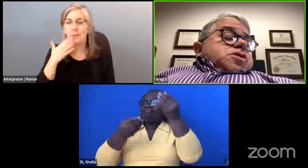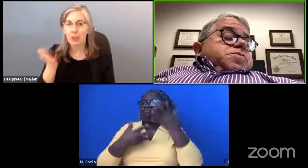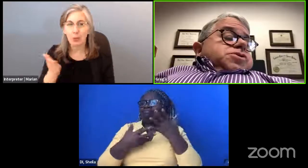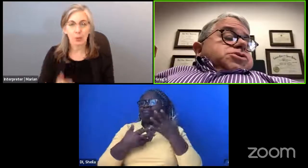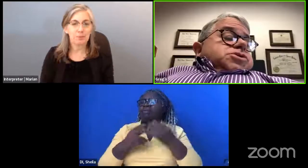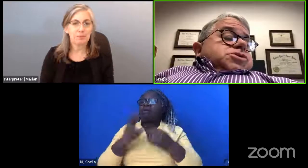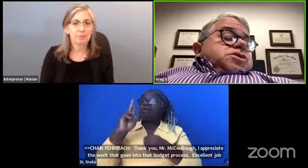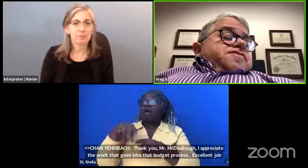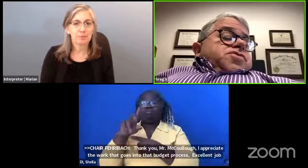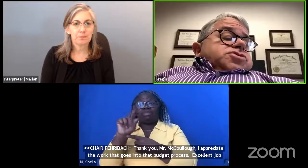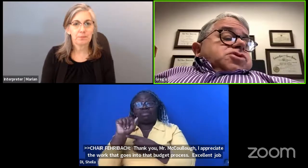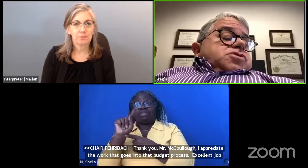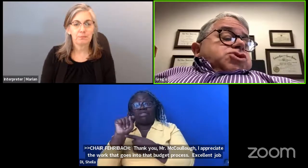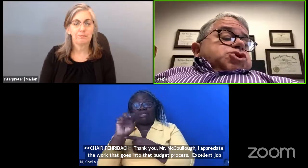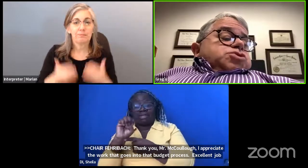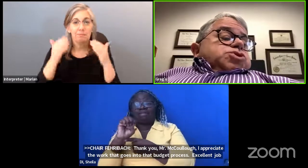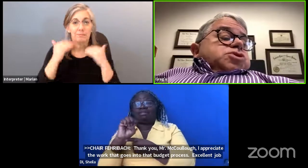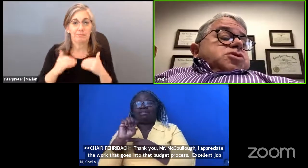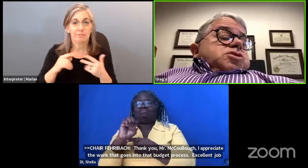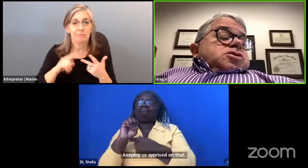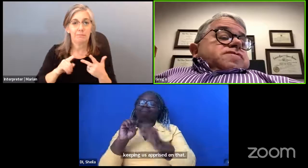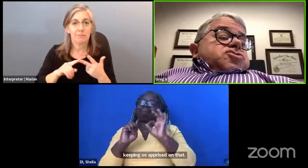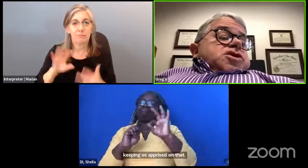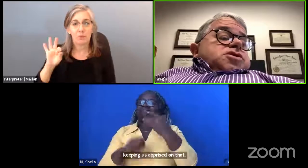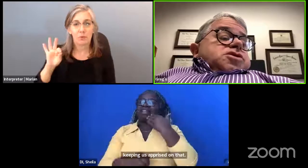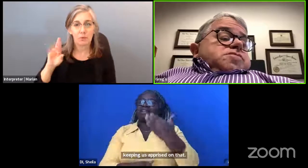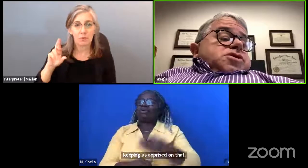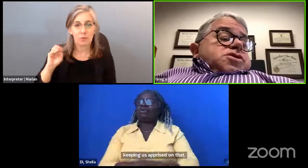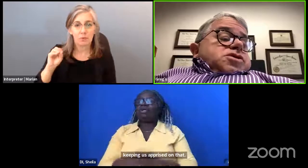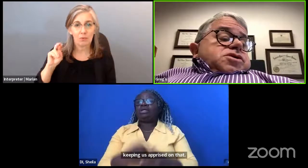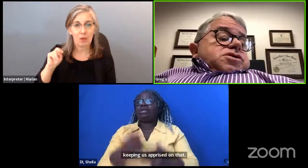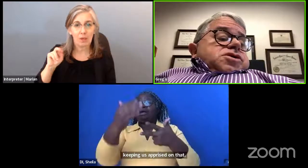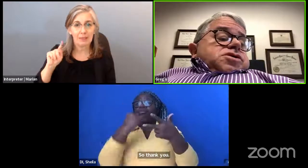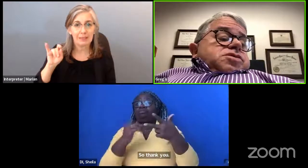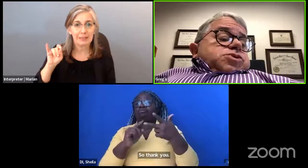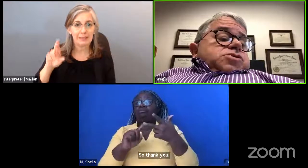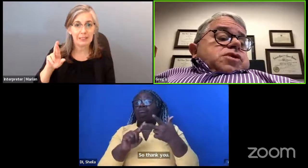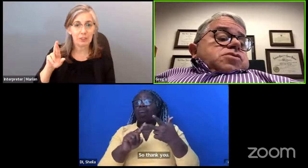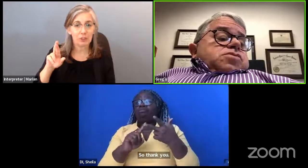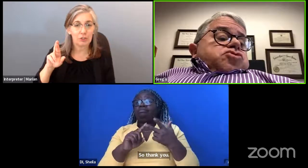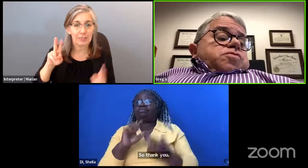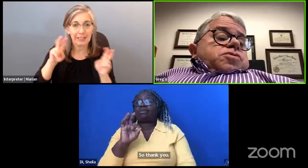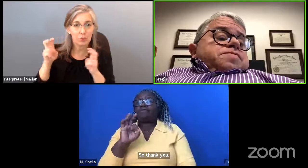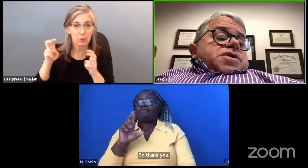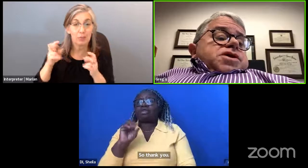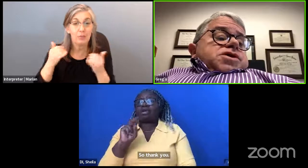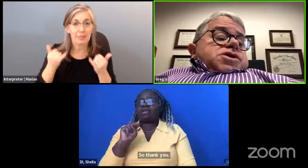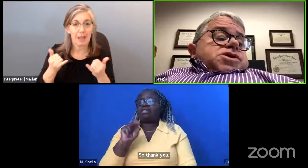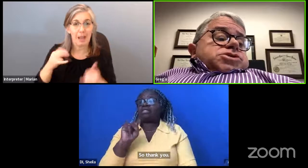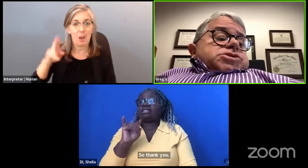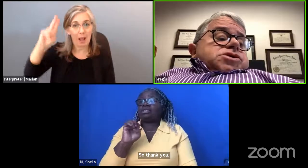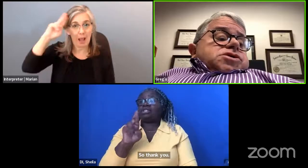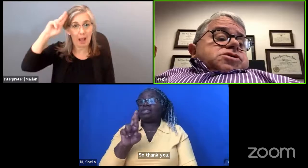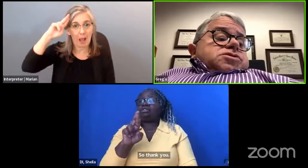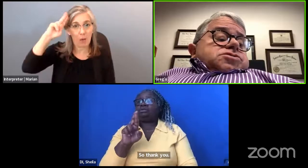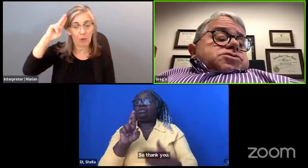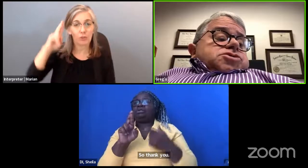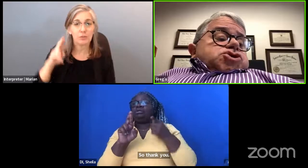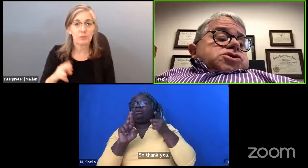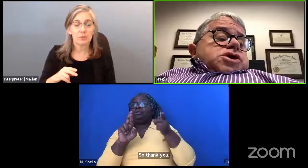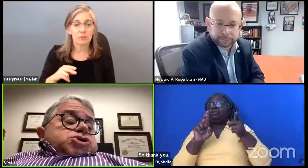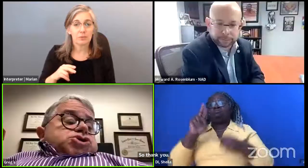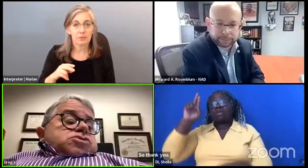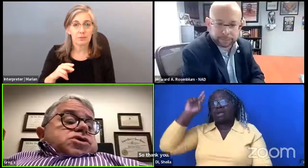Next up is the Frontier Issues of the standing committee, and Mr. Howard Rosenblum is Chair